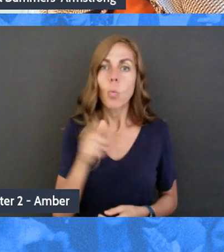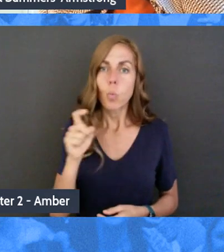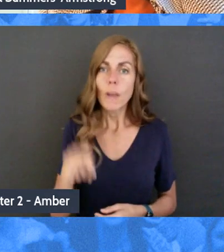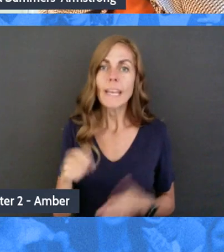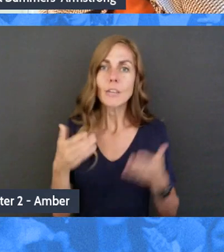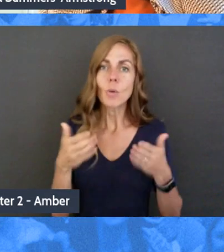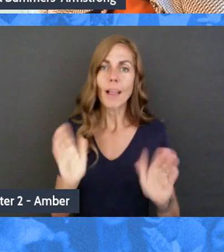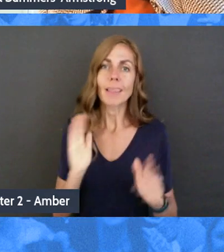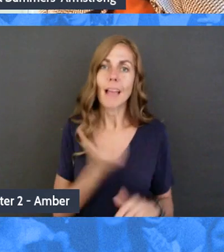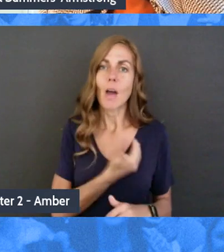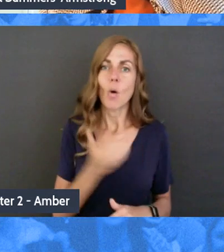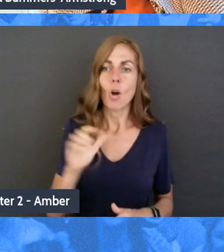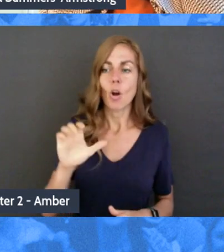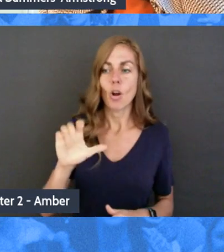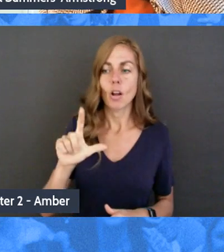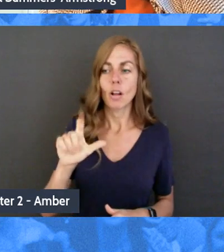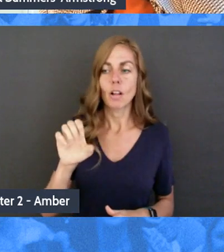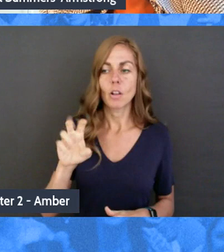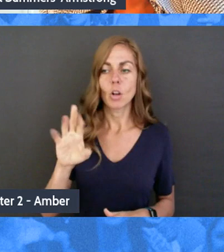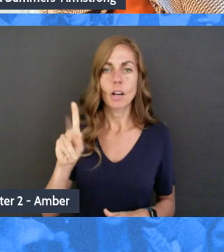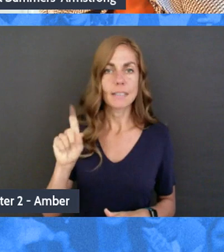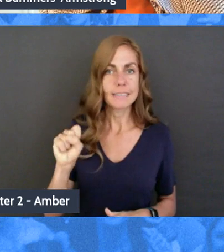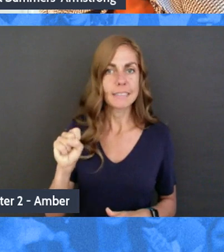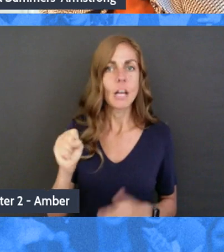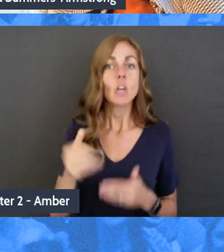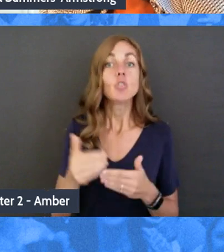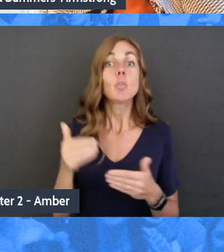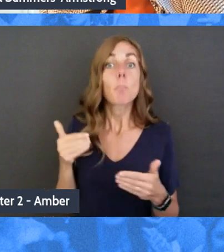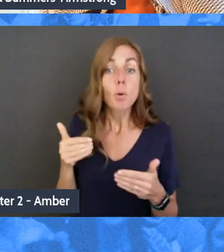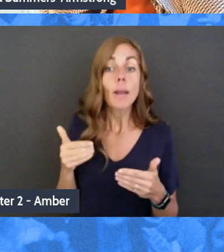to be able to pre-process absentee ballots.